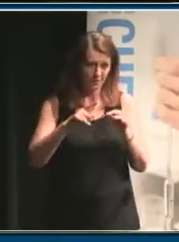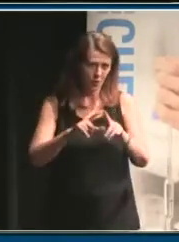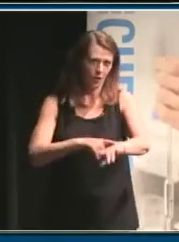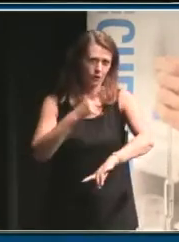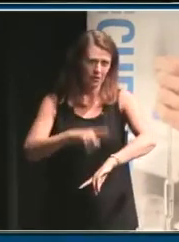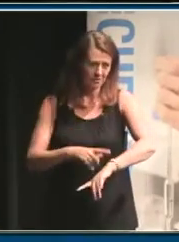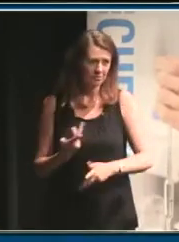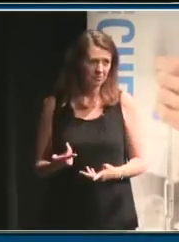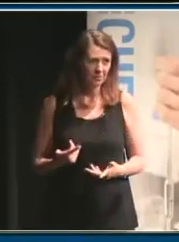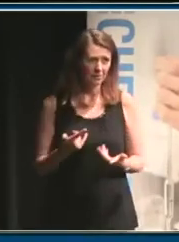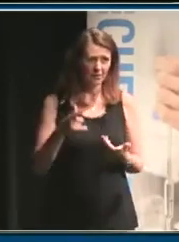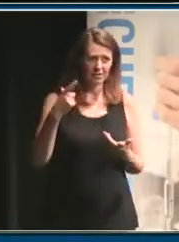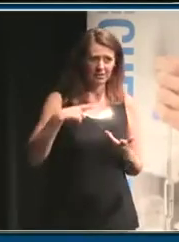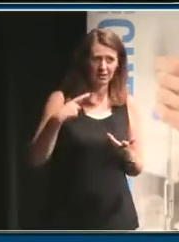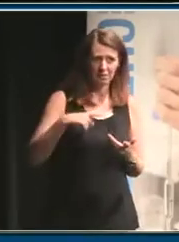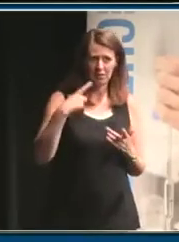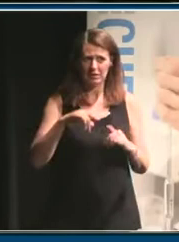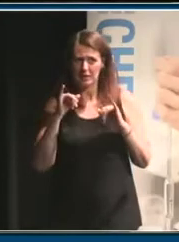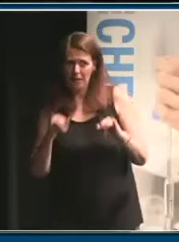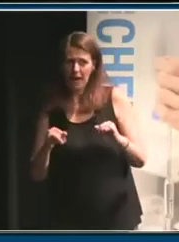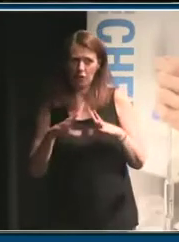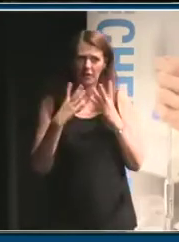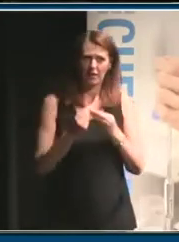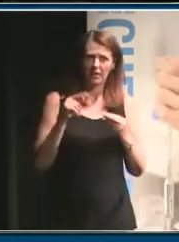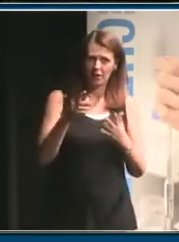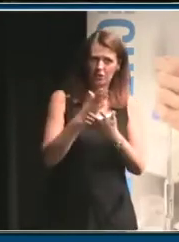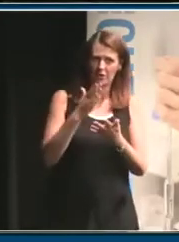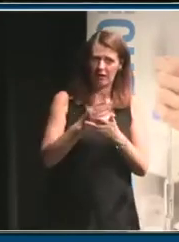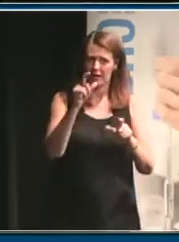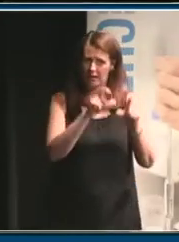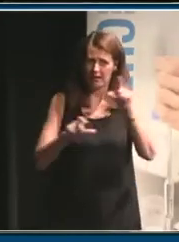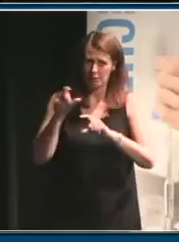But it's not that that's a bad guy or anything it's that chemistry has to be dangerous.